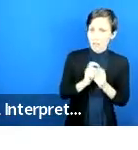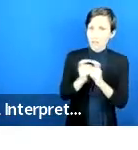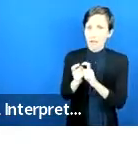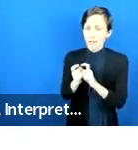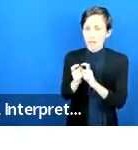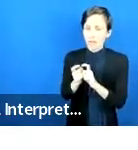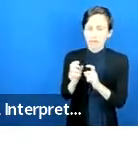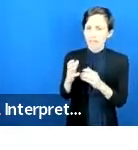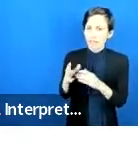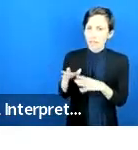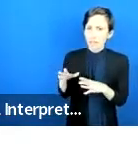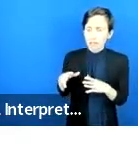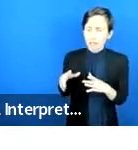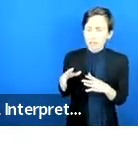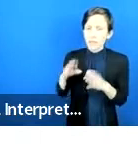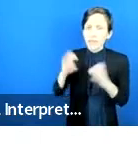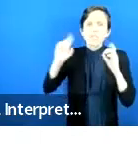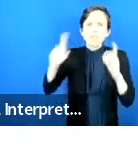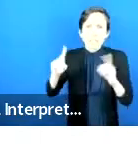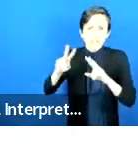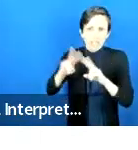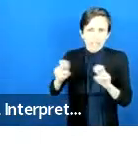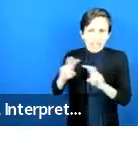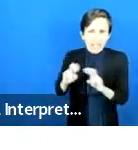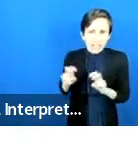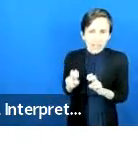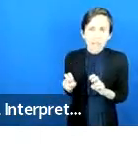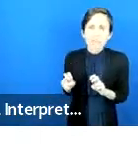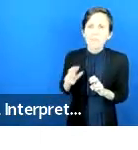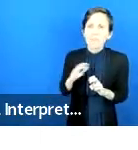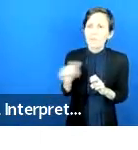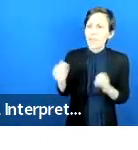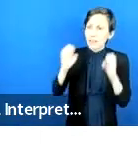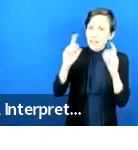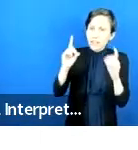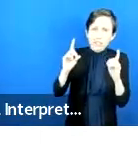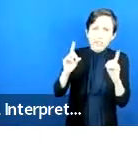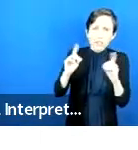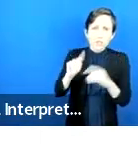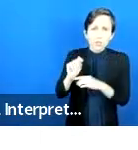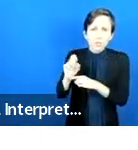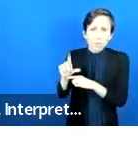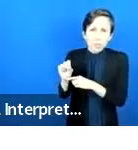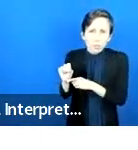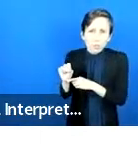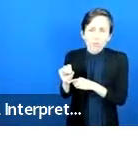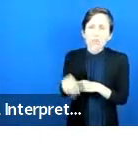not enrollment education assessments and educational tools. The, the project will start